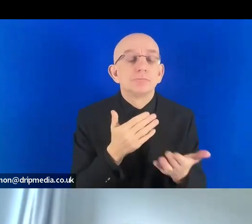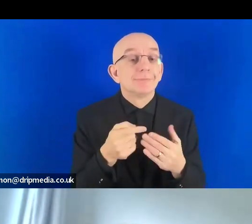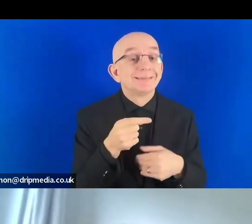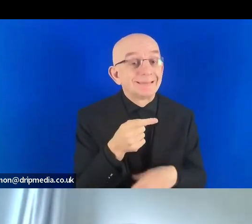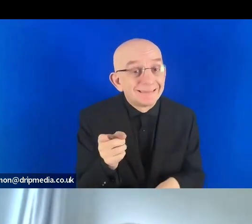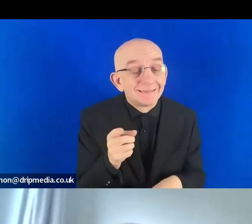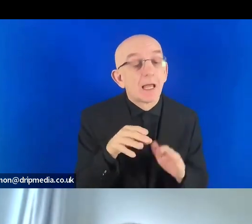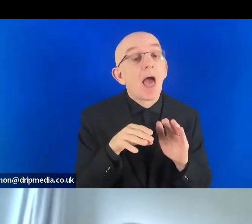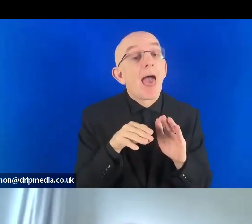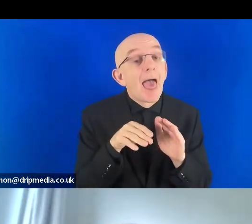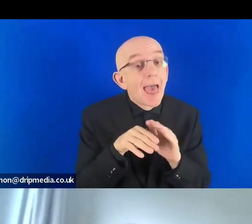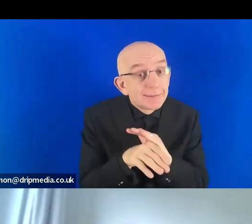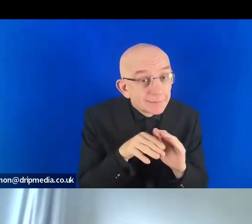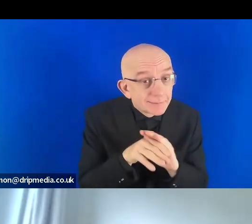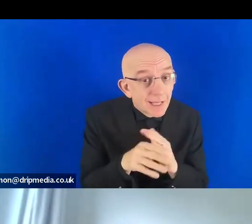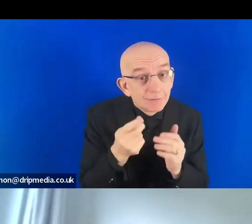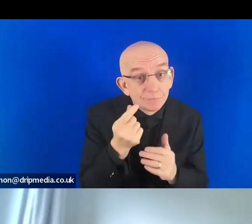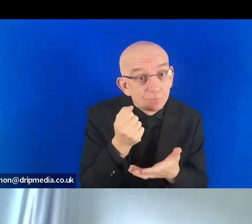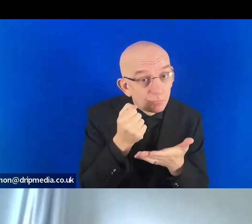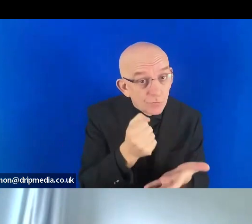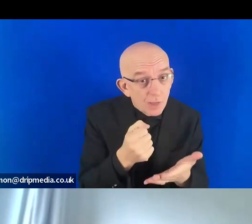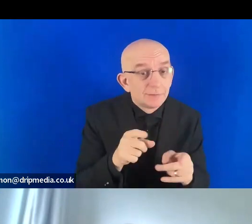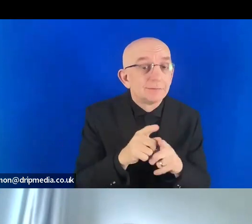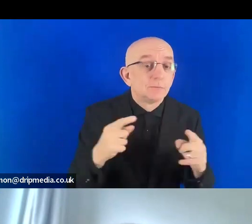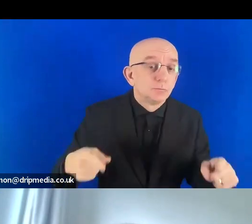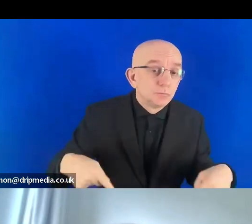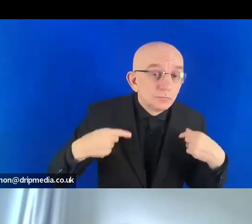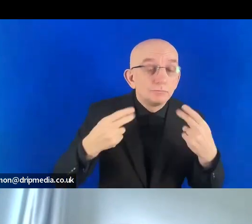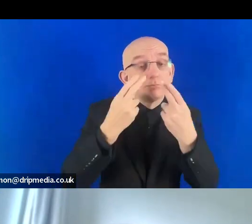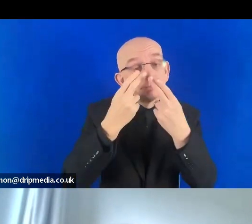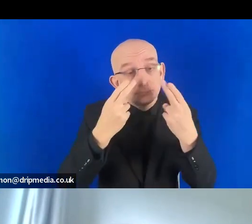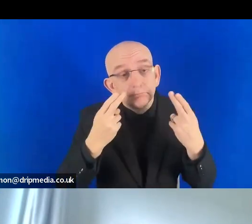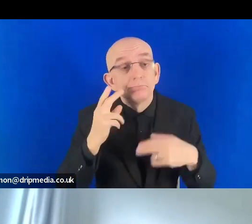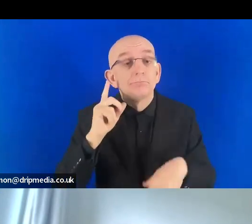and that's actually our largest budget line at the forum in support of folks.